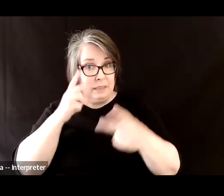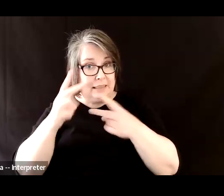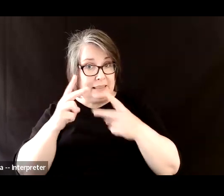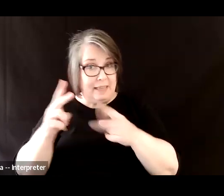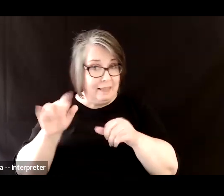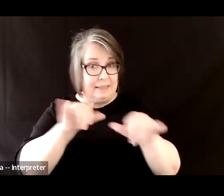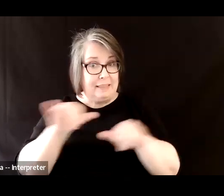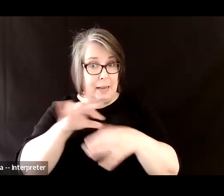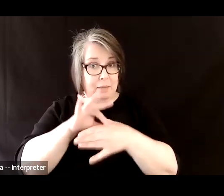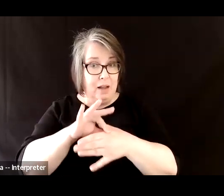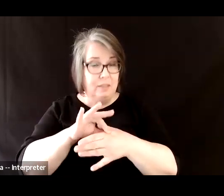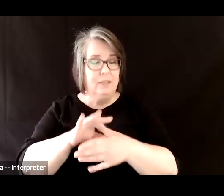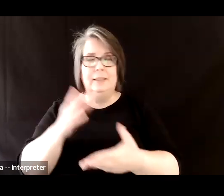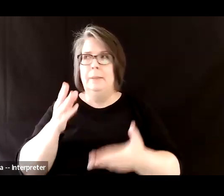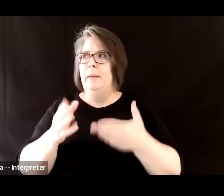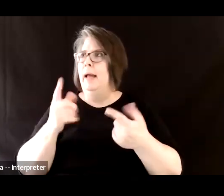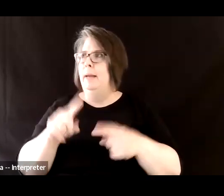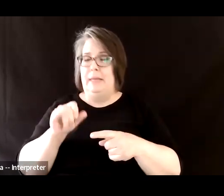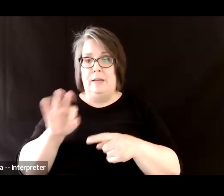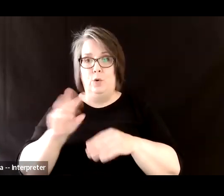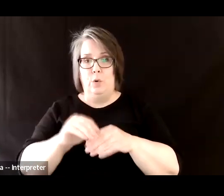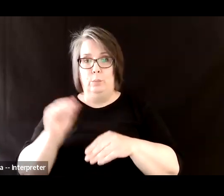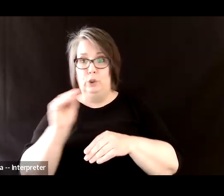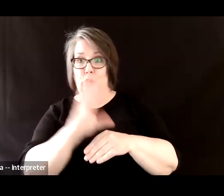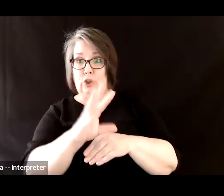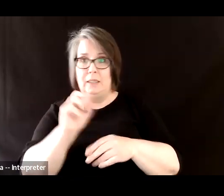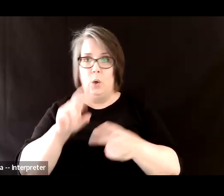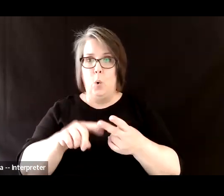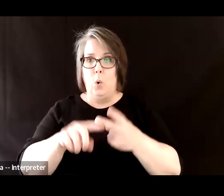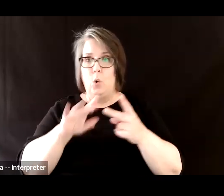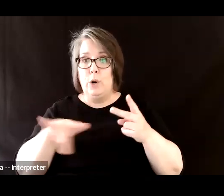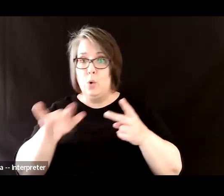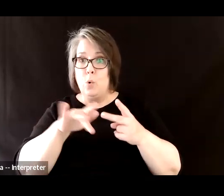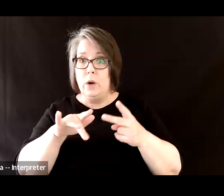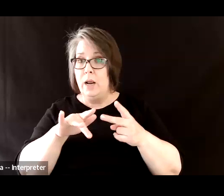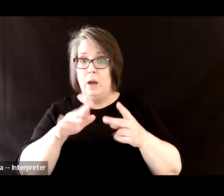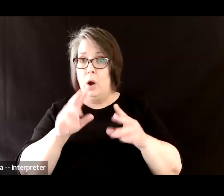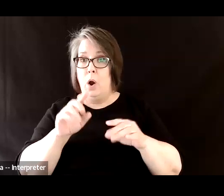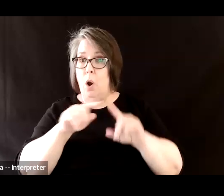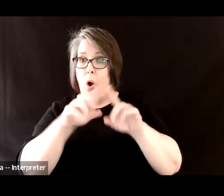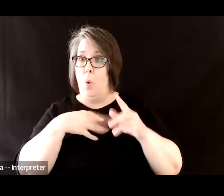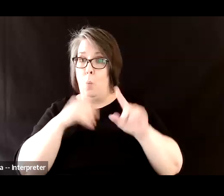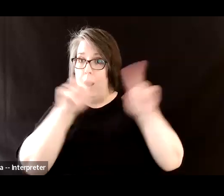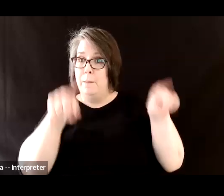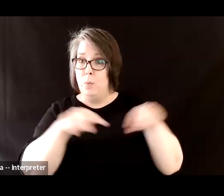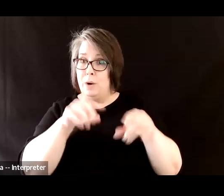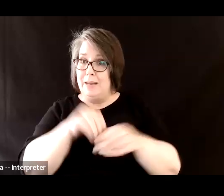This might come in if you are just projecting or recording like a whiteboard and you are in a classroom writing on a